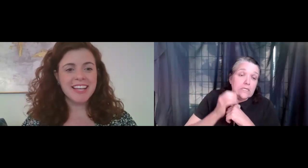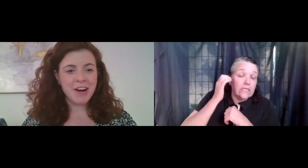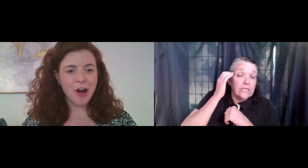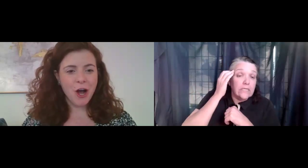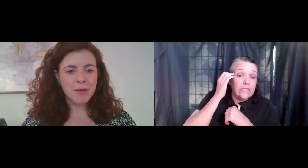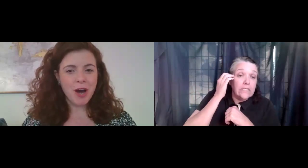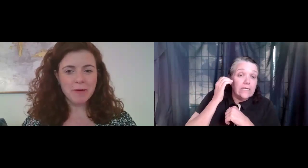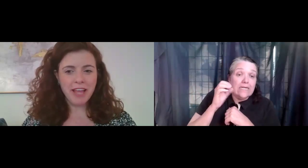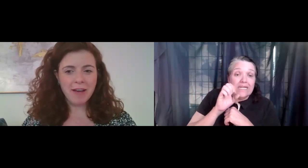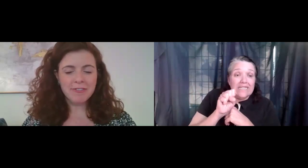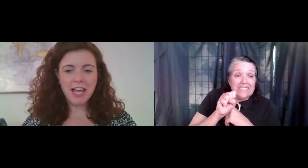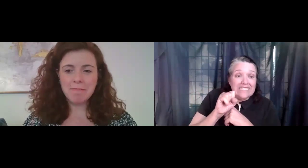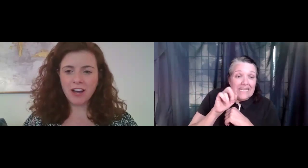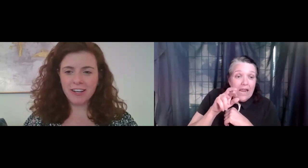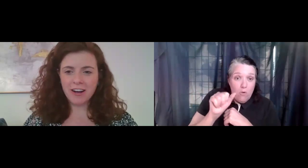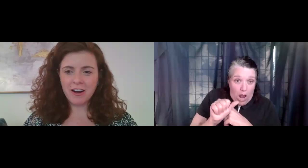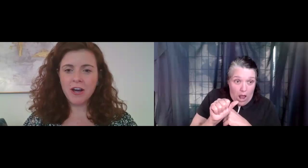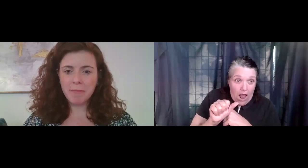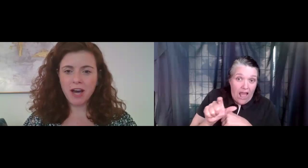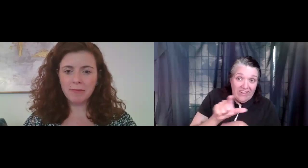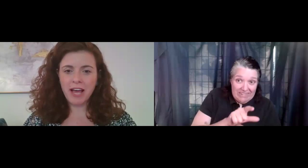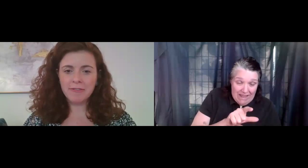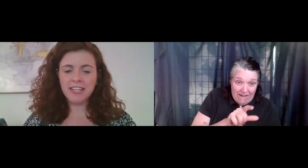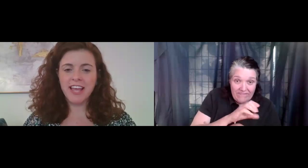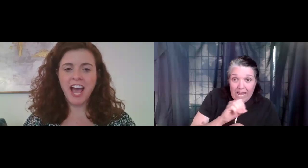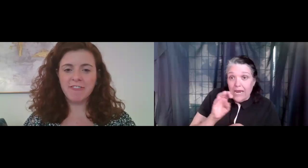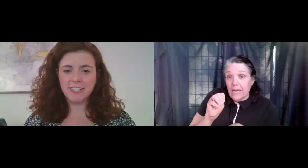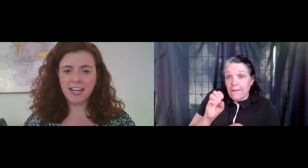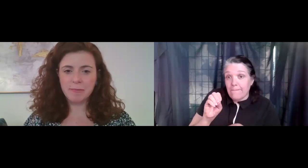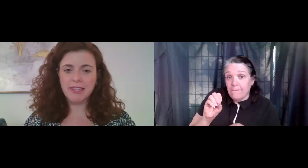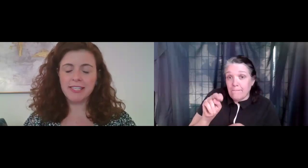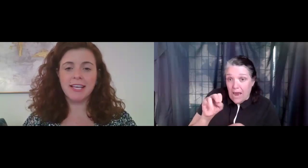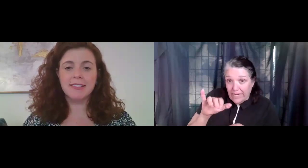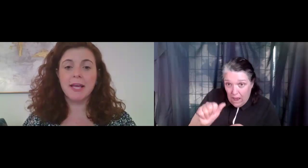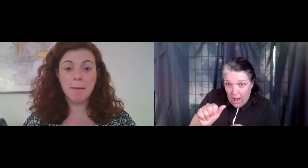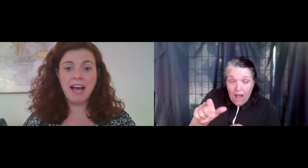Sierra on the bottom left and Monica on the bottom left in the advertisement that says